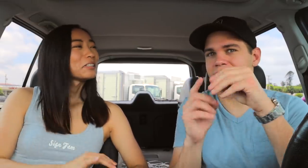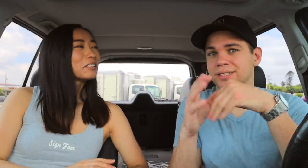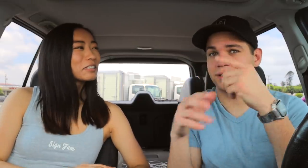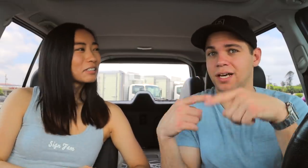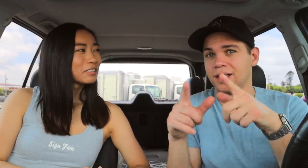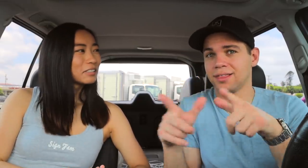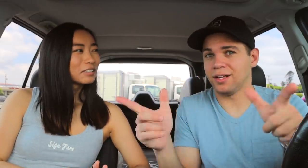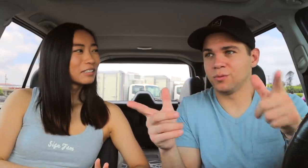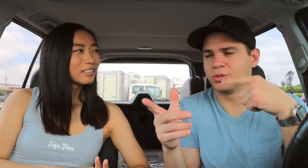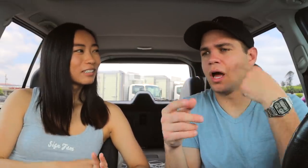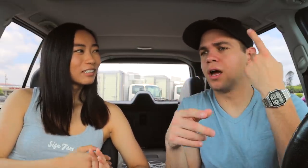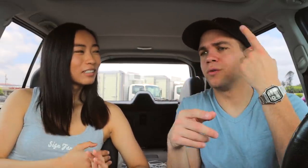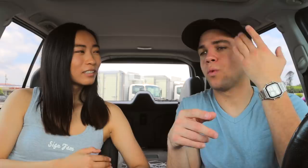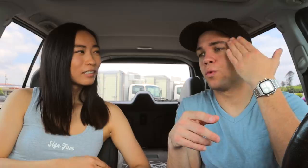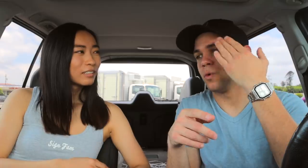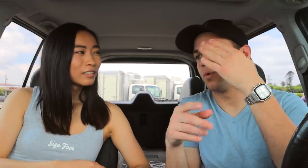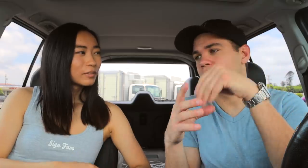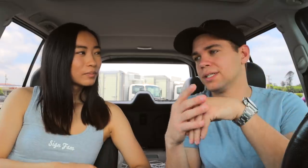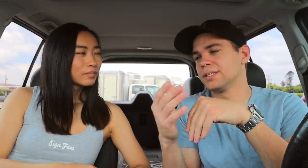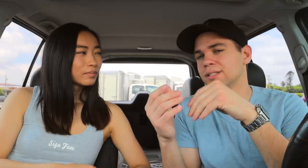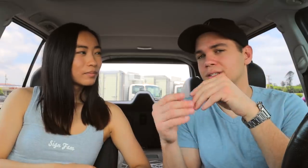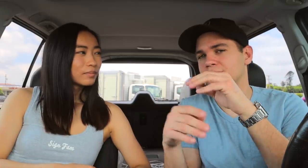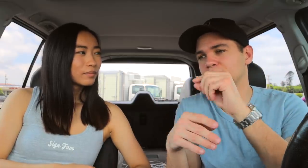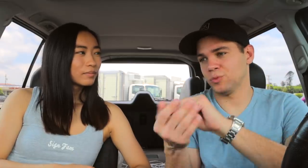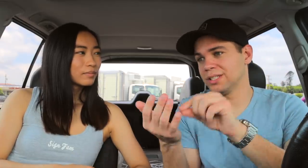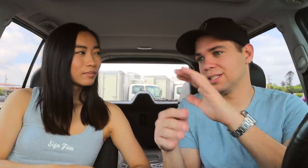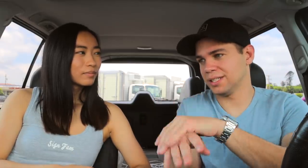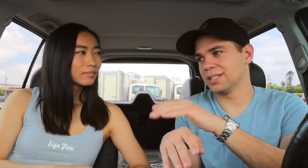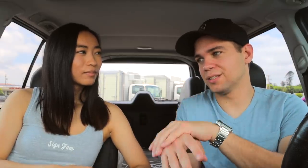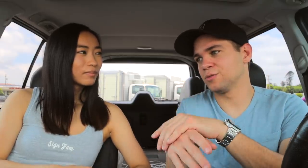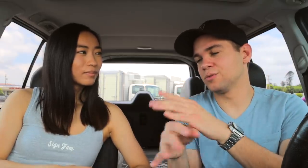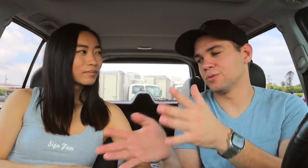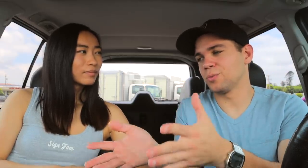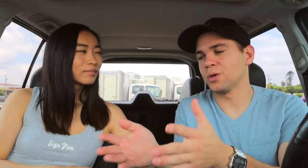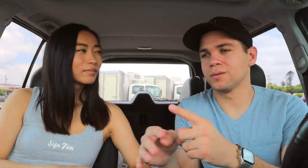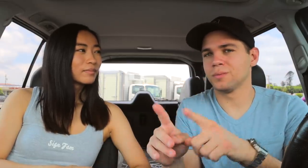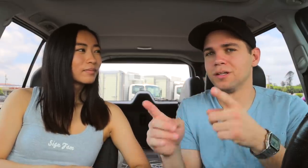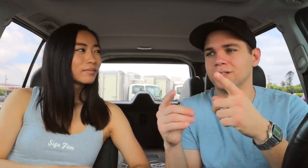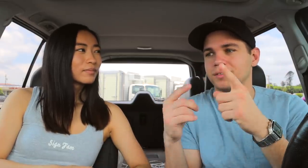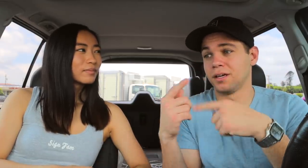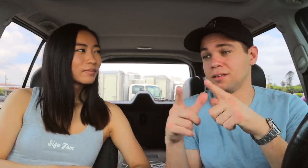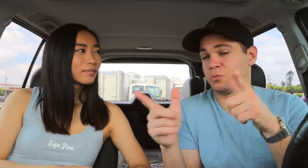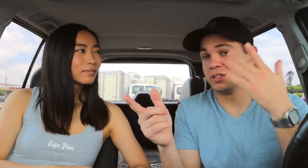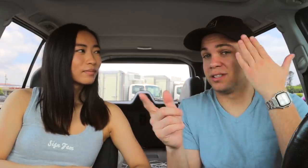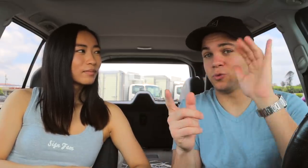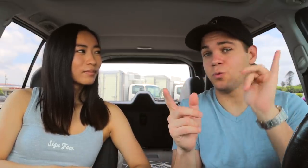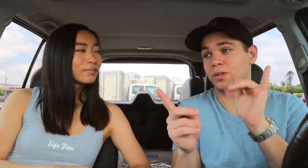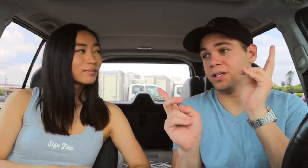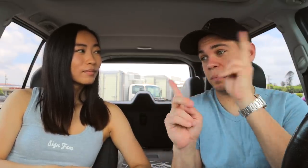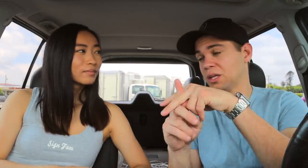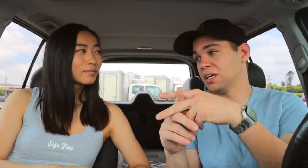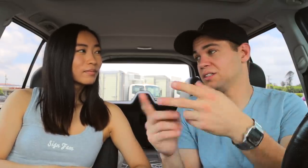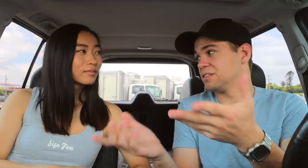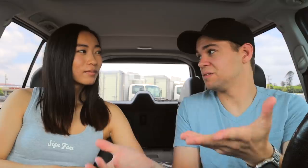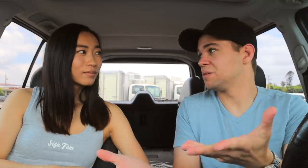A word in sign language I know in written English, but in sign language, I don't know if that applied